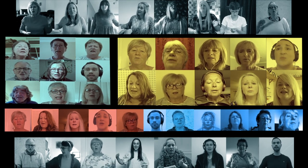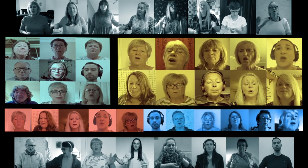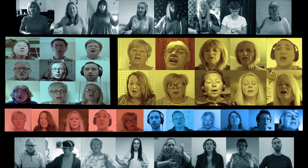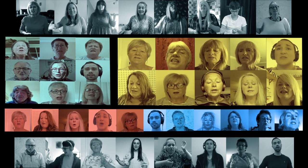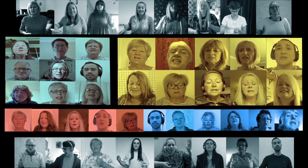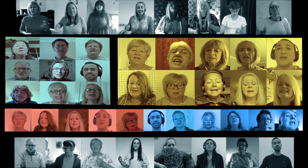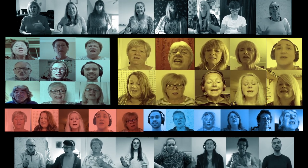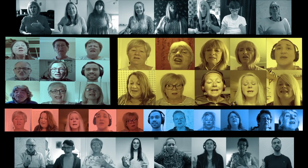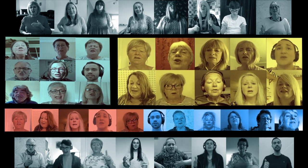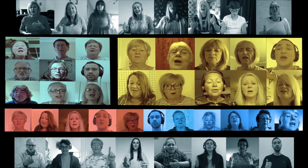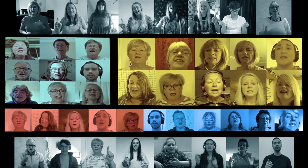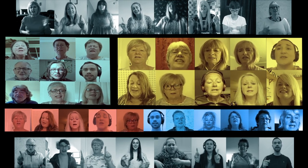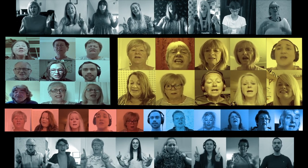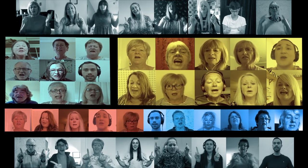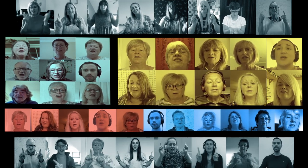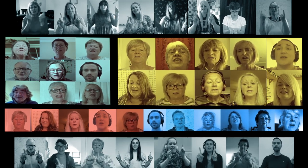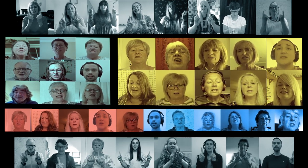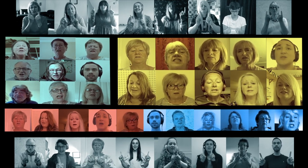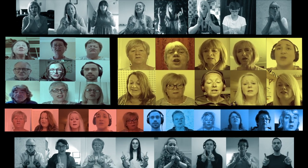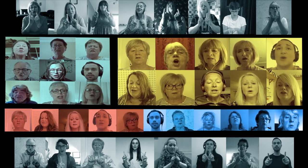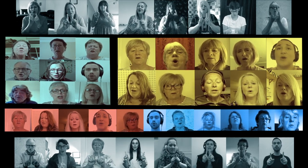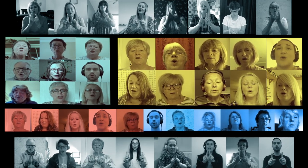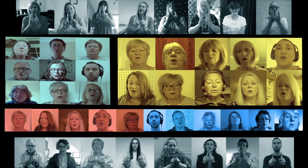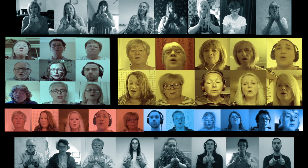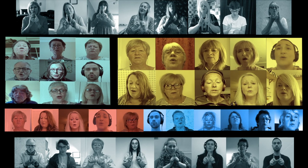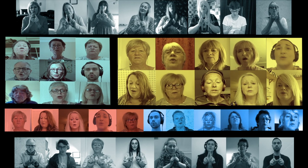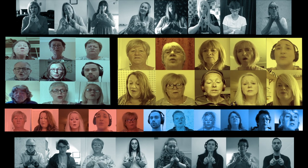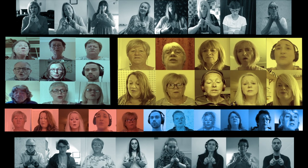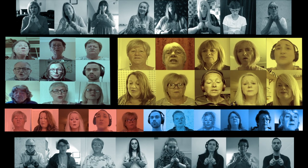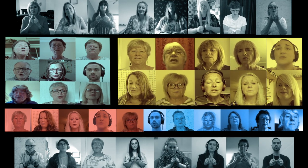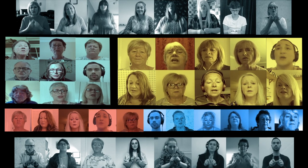It brought us near and it carried us close